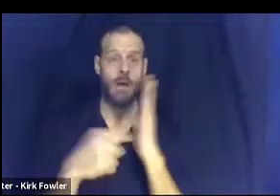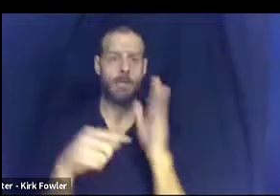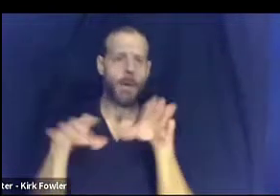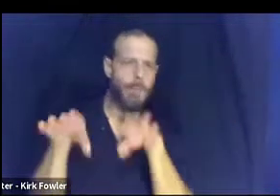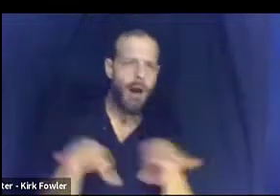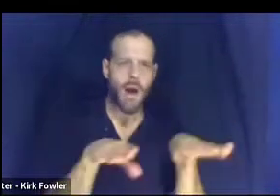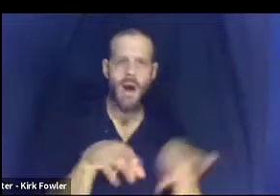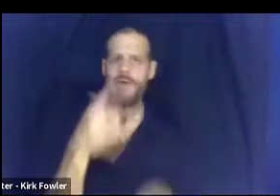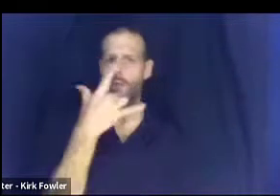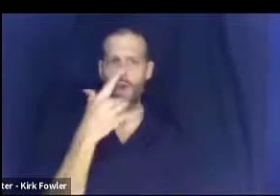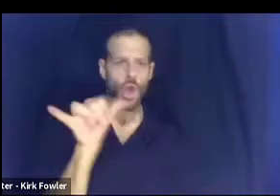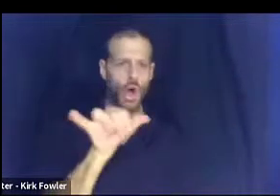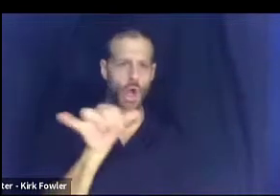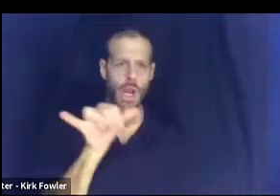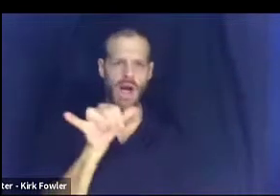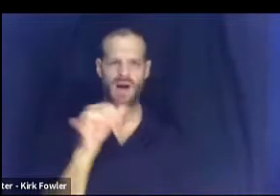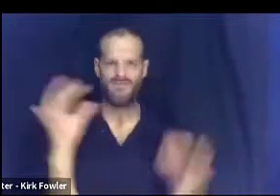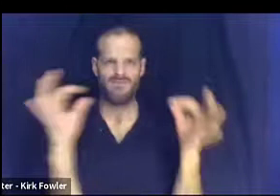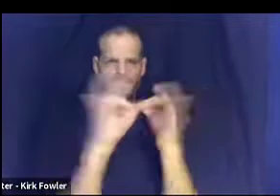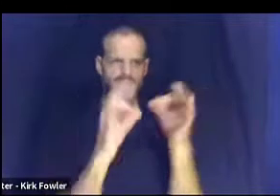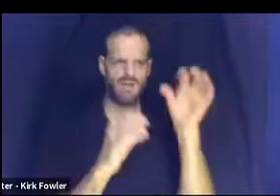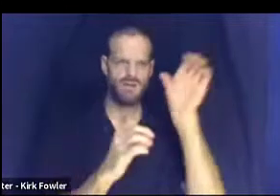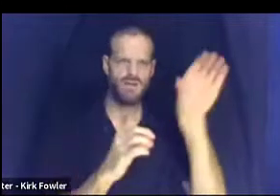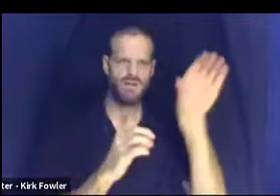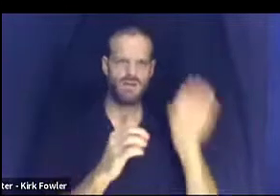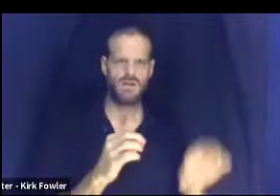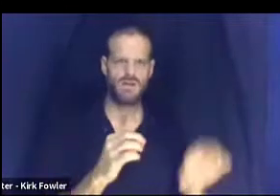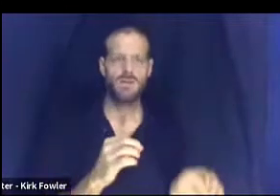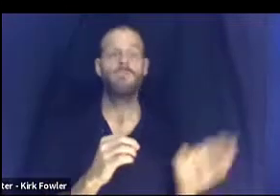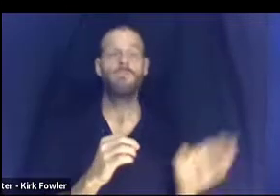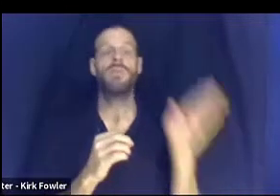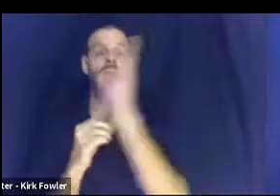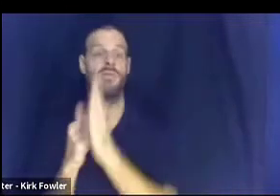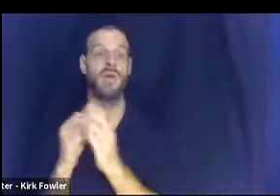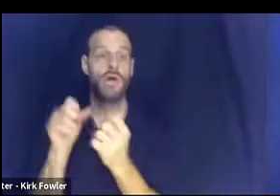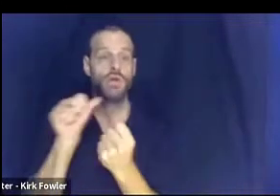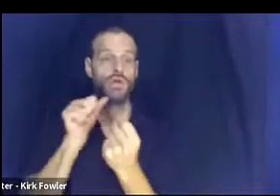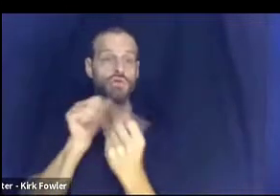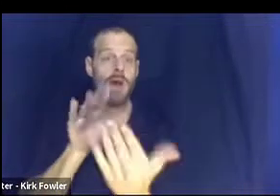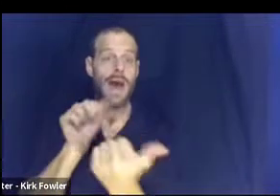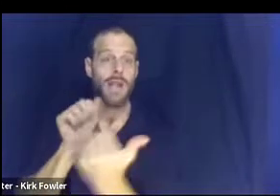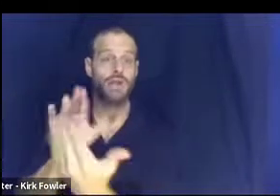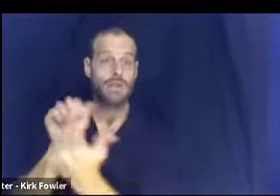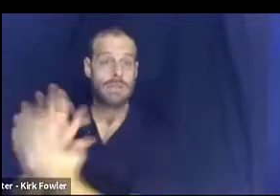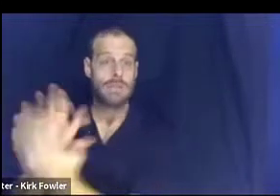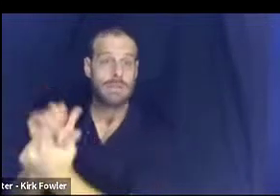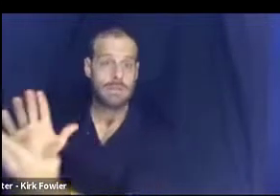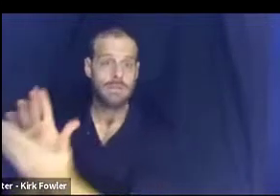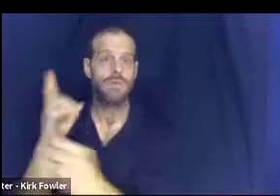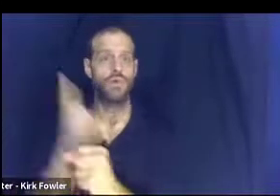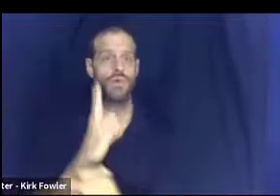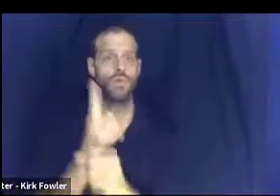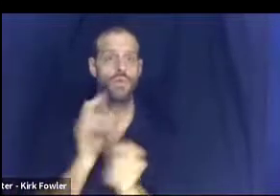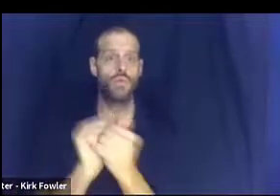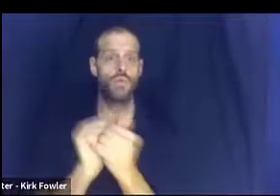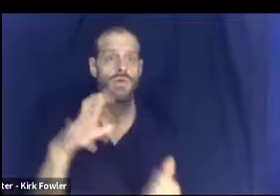that fit into each of those levels. Then you have strategies that you might use with the child who is communicating at that level.